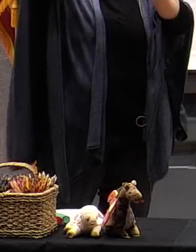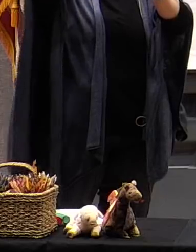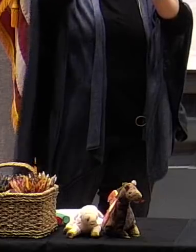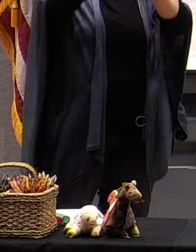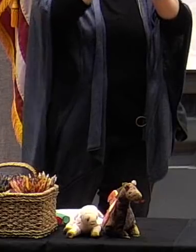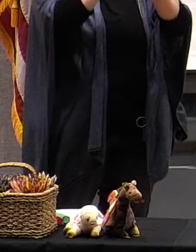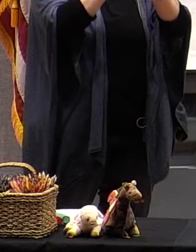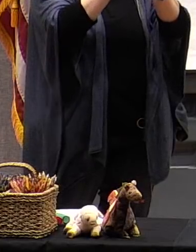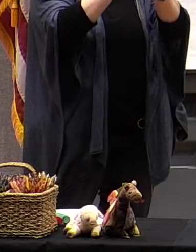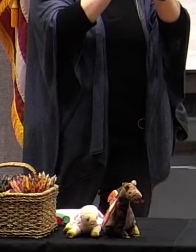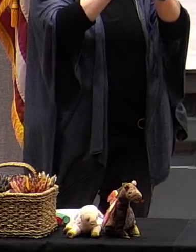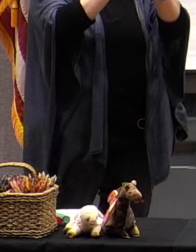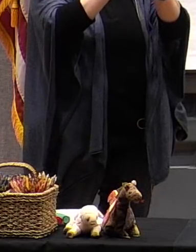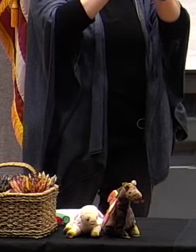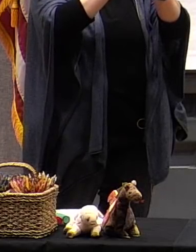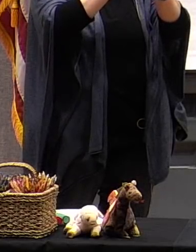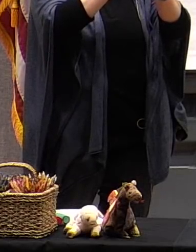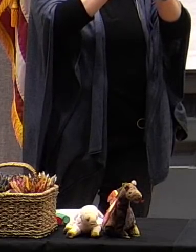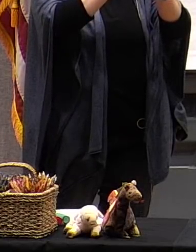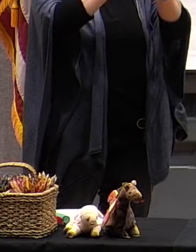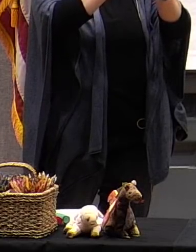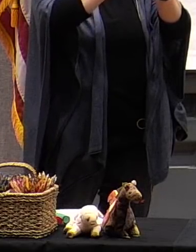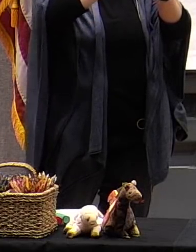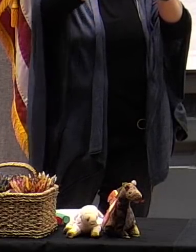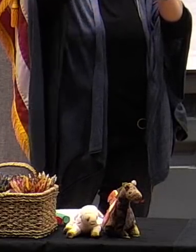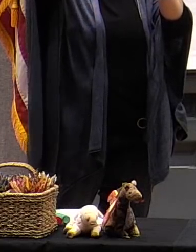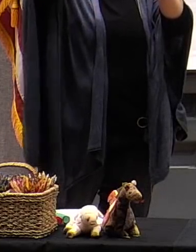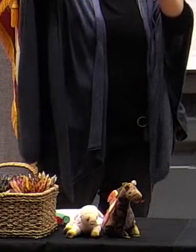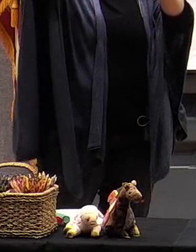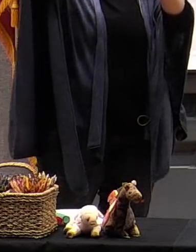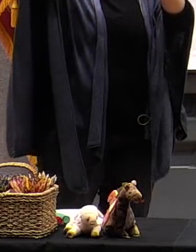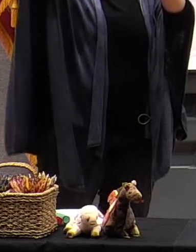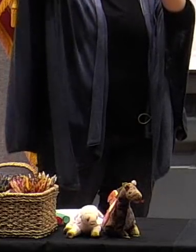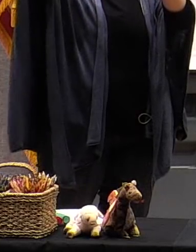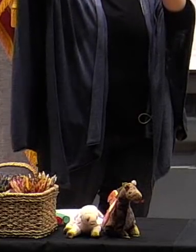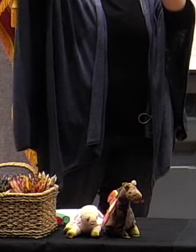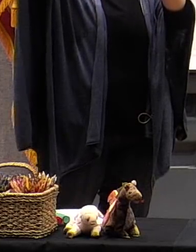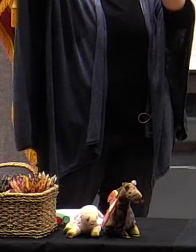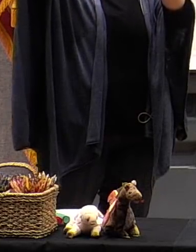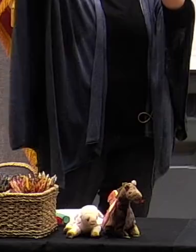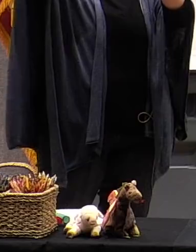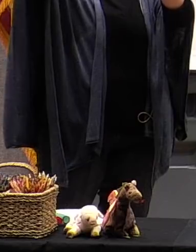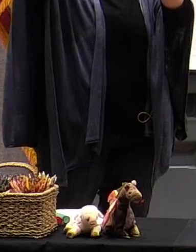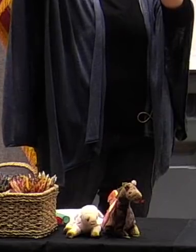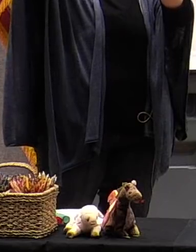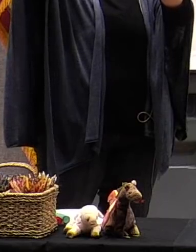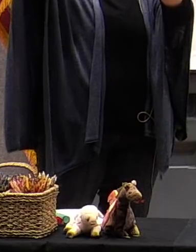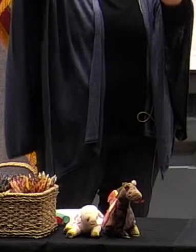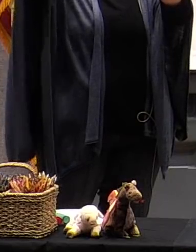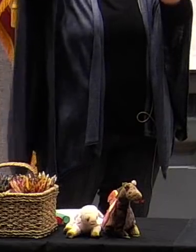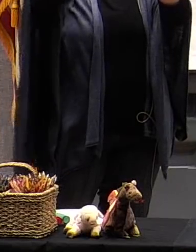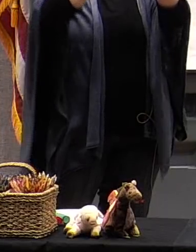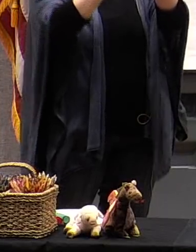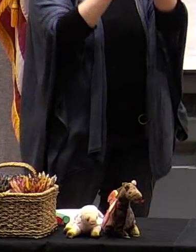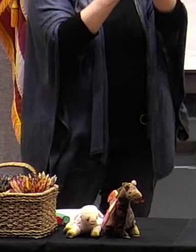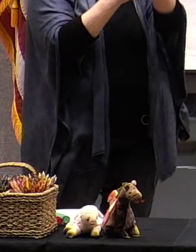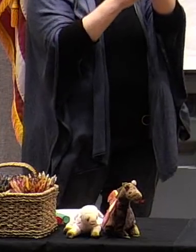and breathe out. Take a deep breath in, last kind thought you can think of, and breathe out.